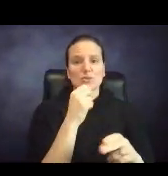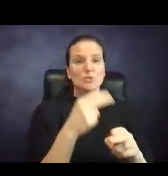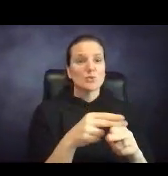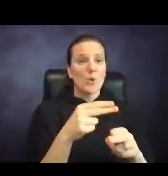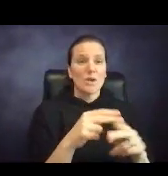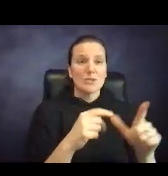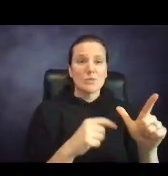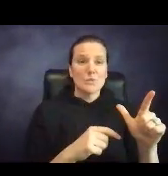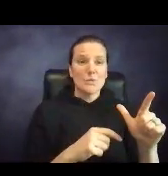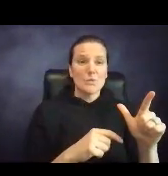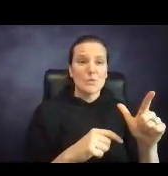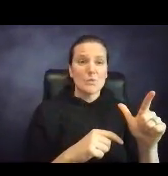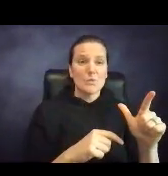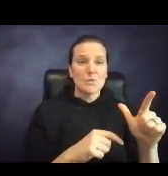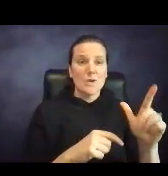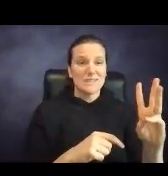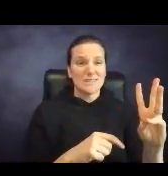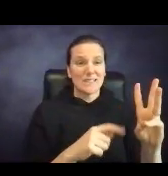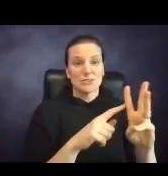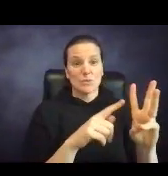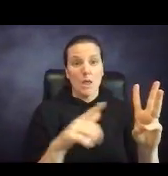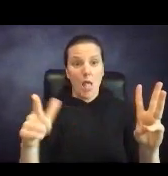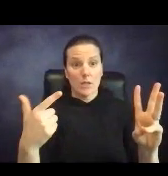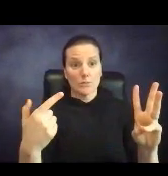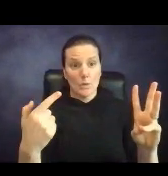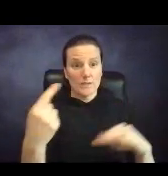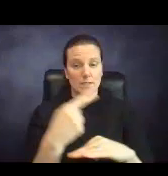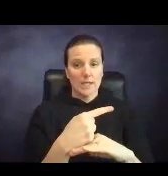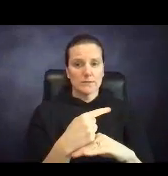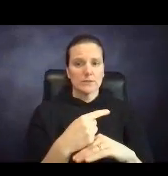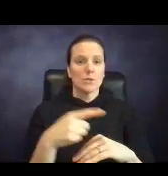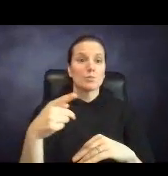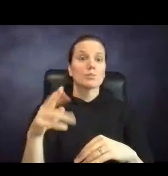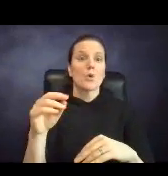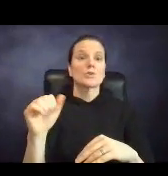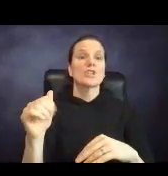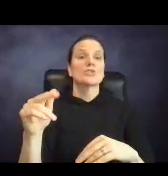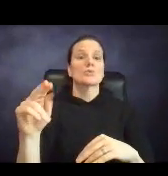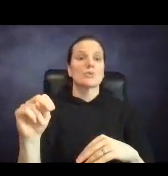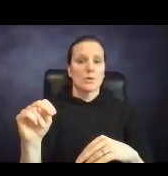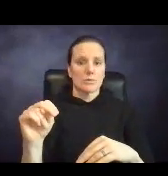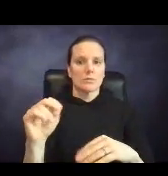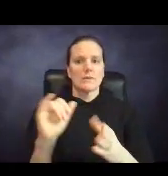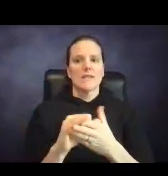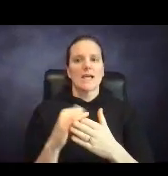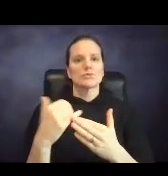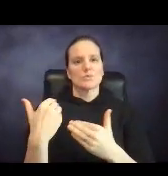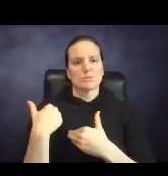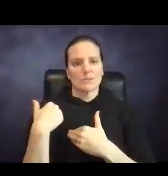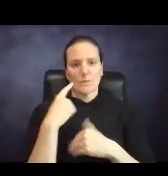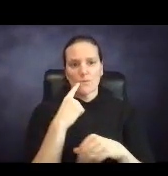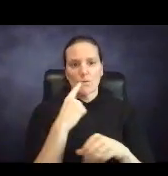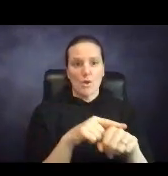to 25 to 21 days. So when progesterone is what ke it's responsible for the, the length of the, your luteal phase,